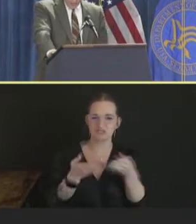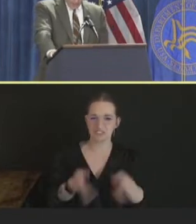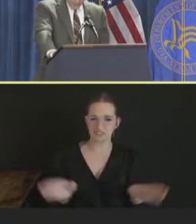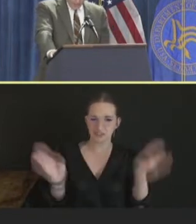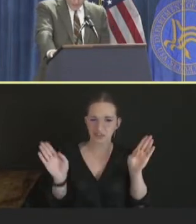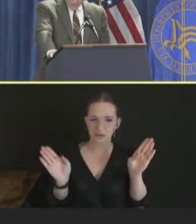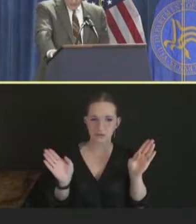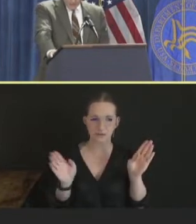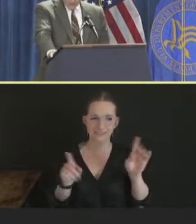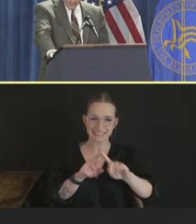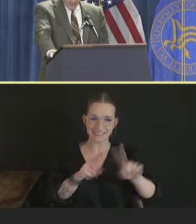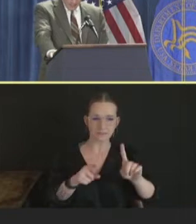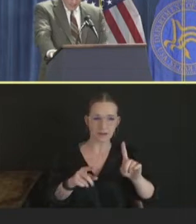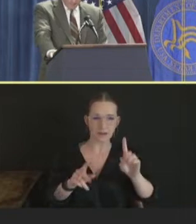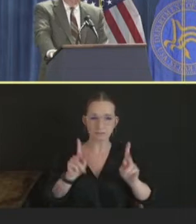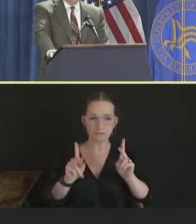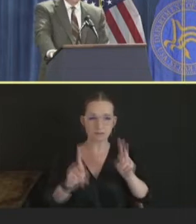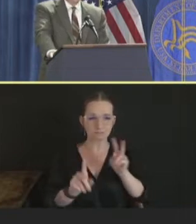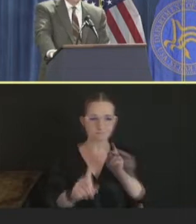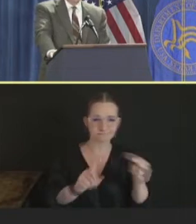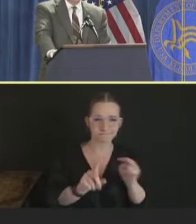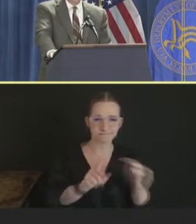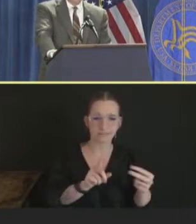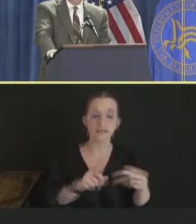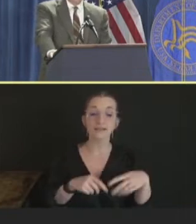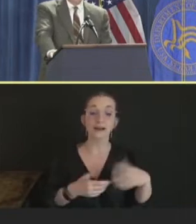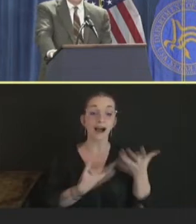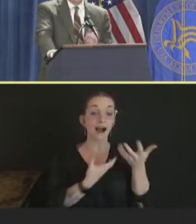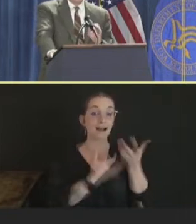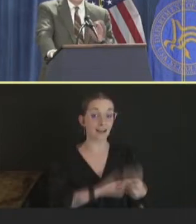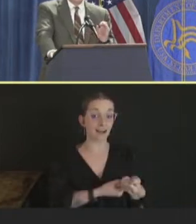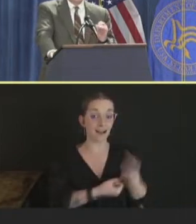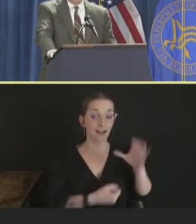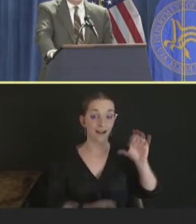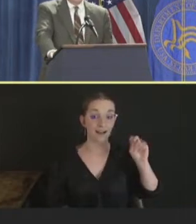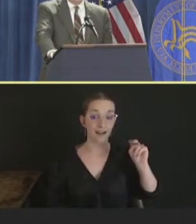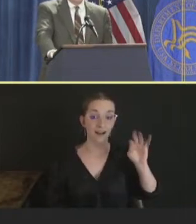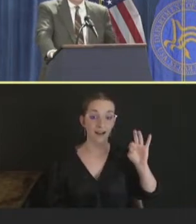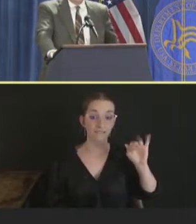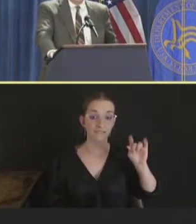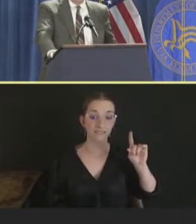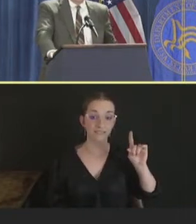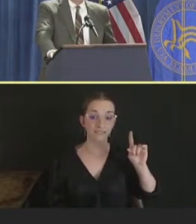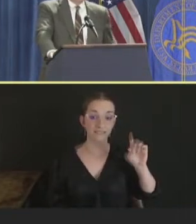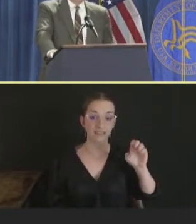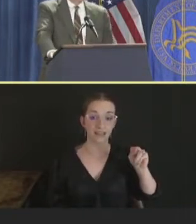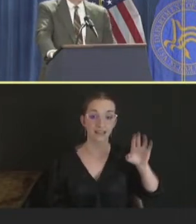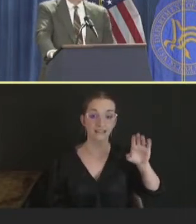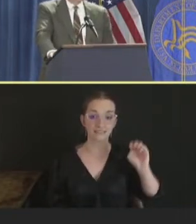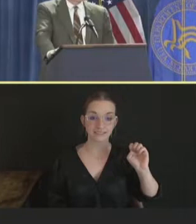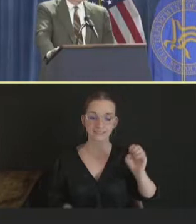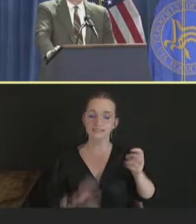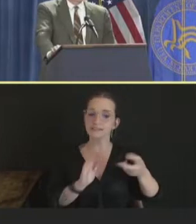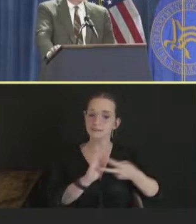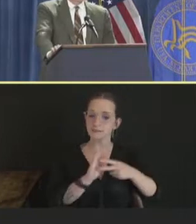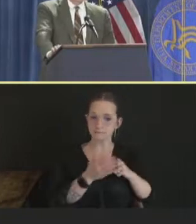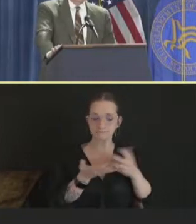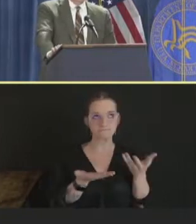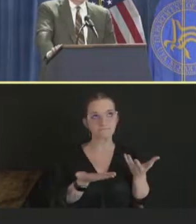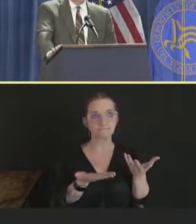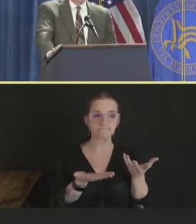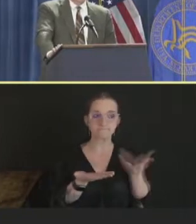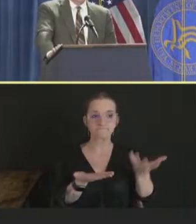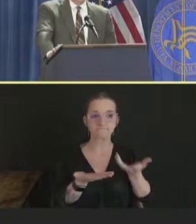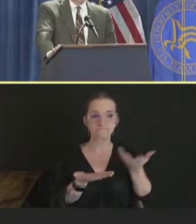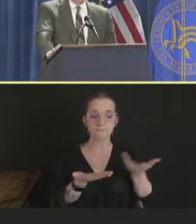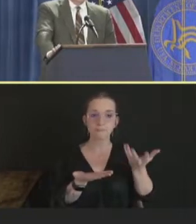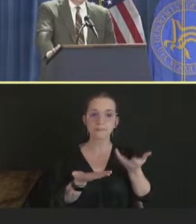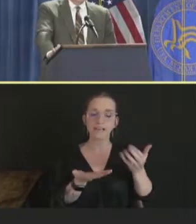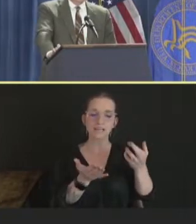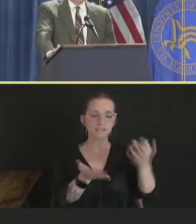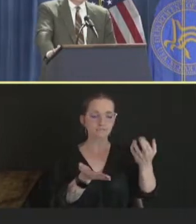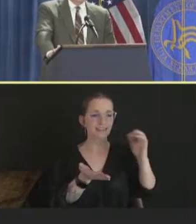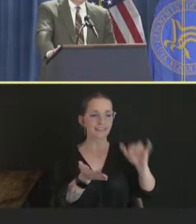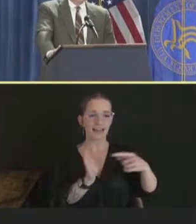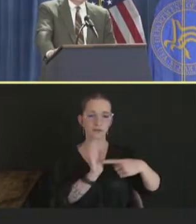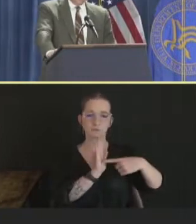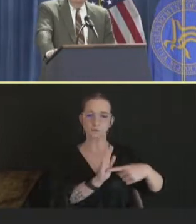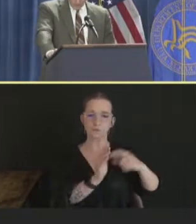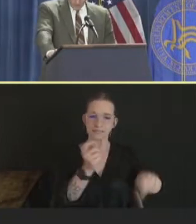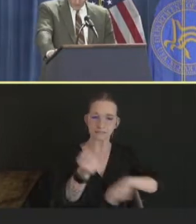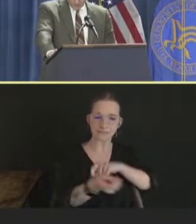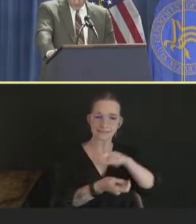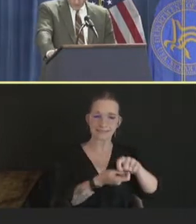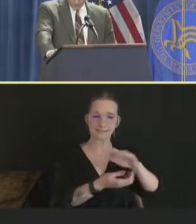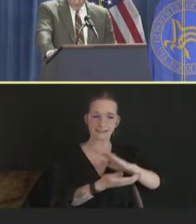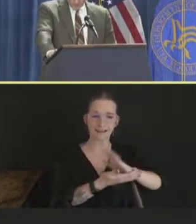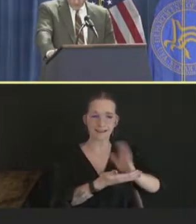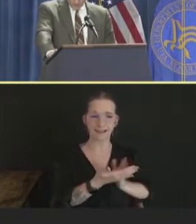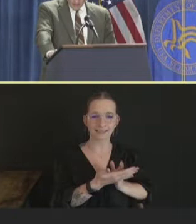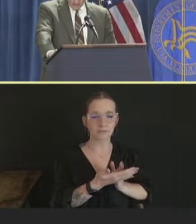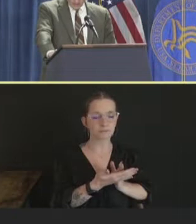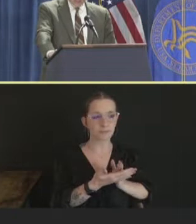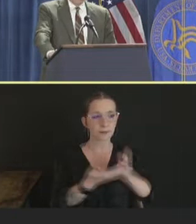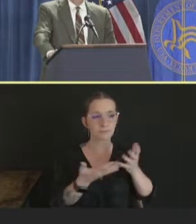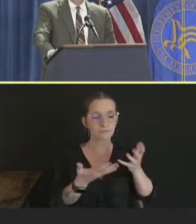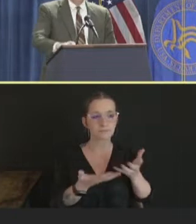The definition of confidence reflects, in many ways, the specific element of overall